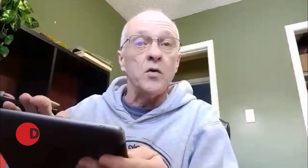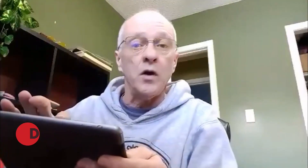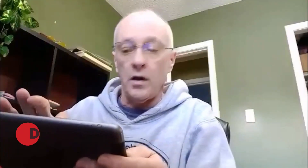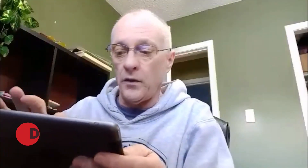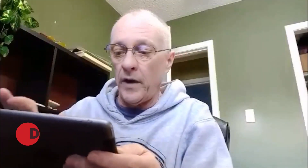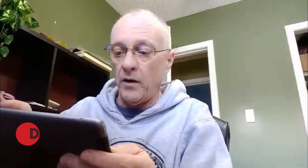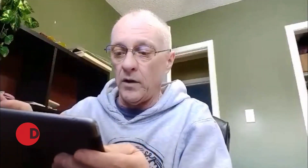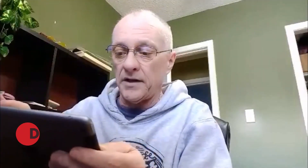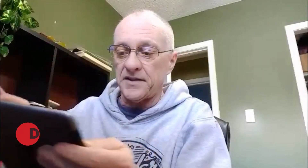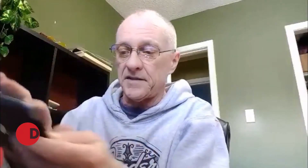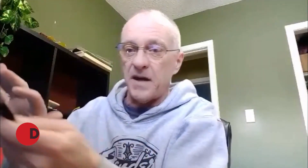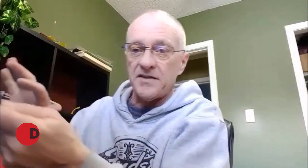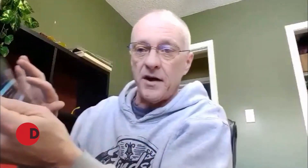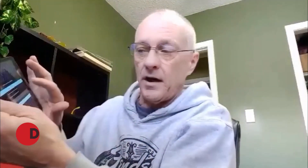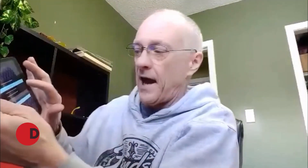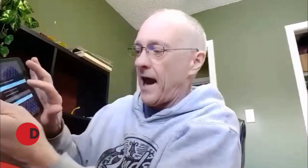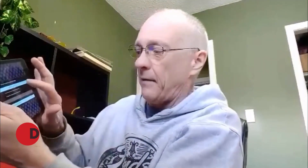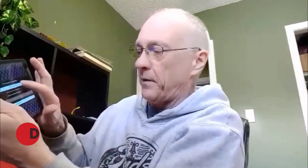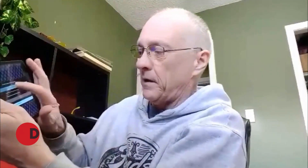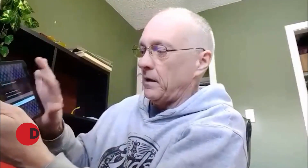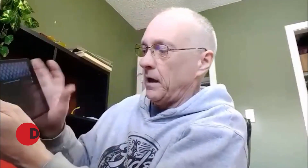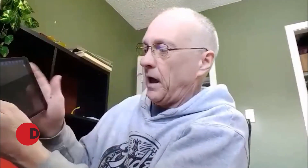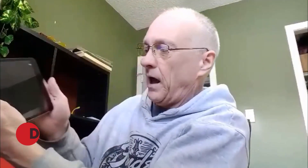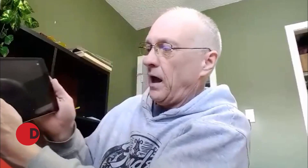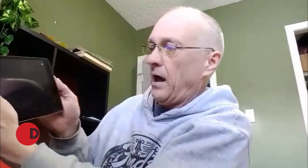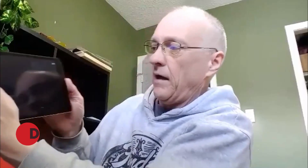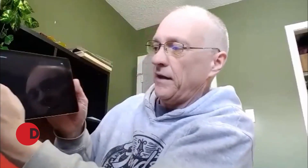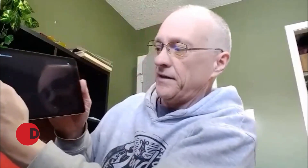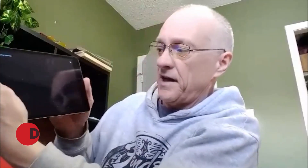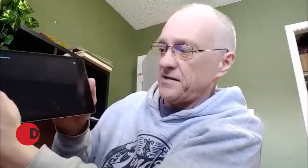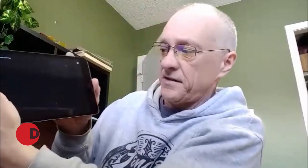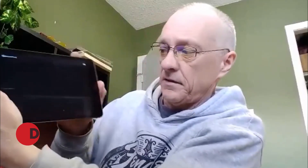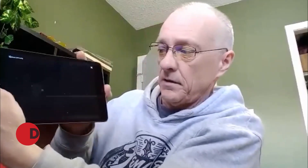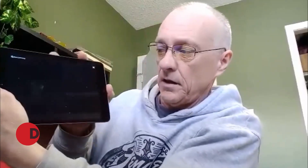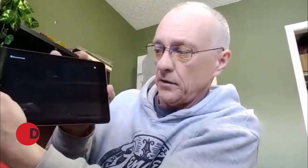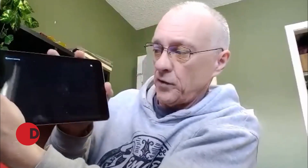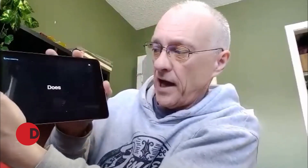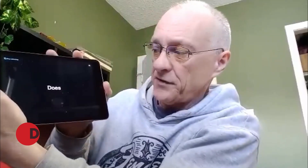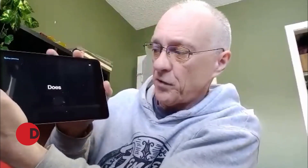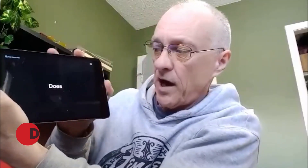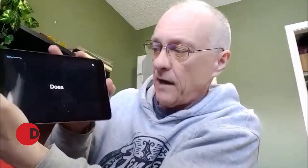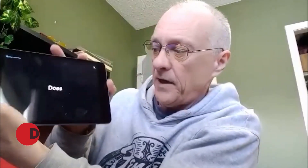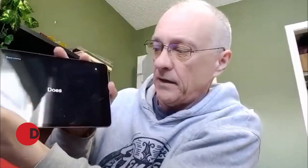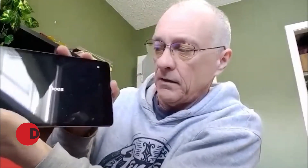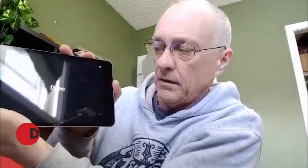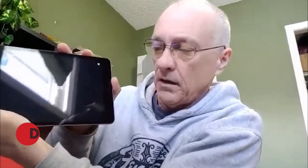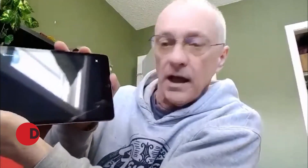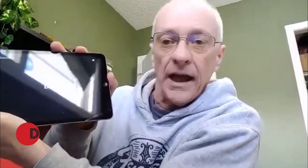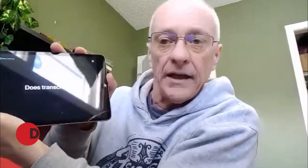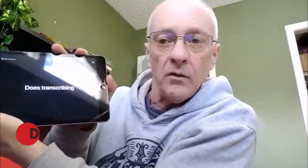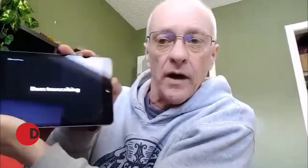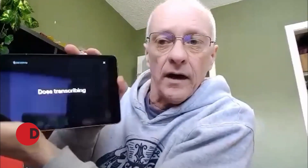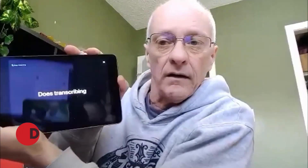So the way it works, it's based on our app that does transcribing